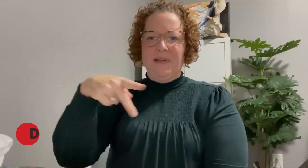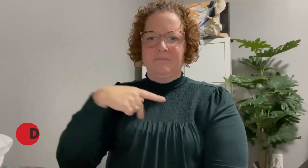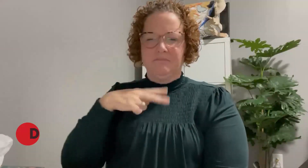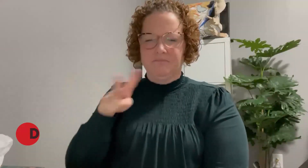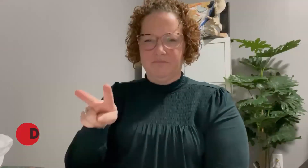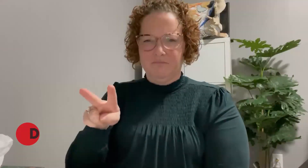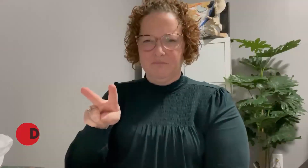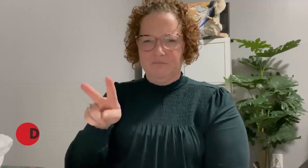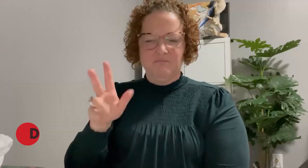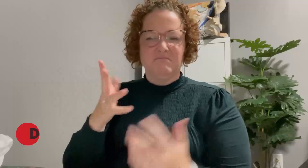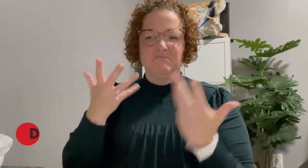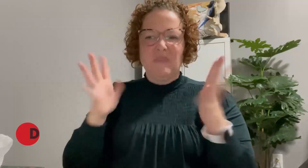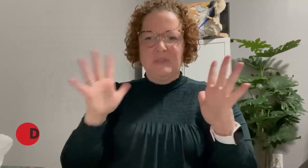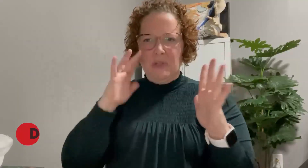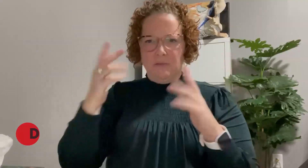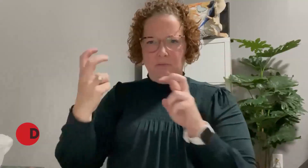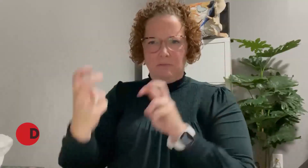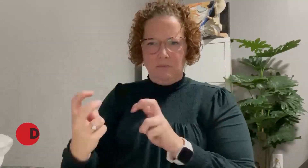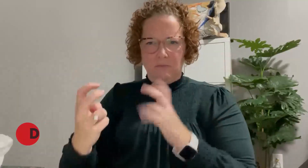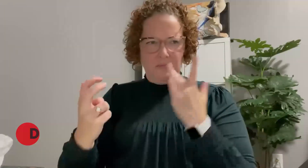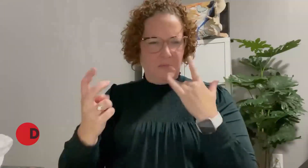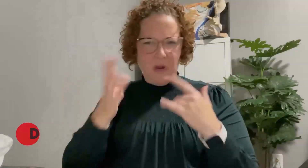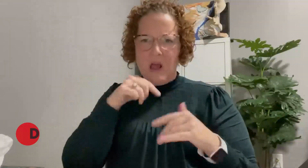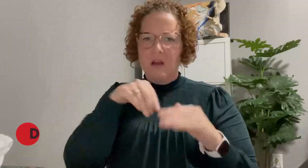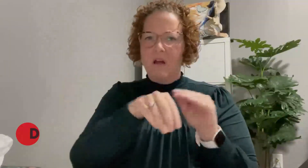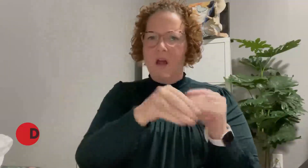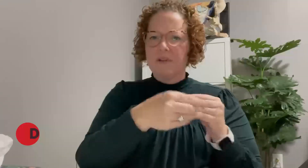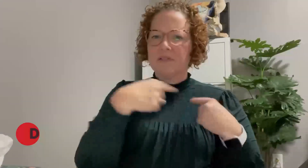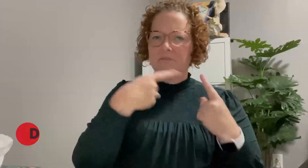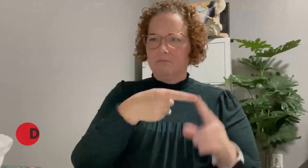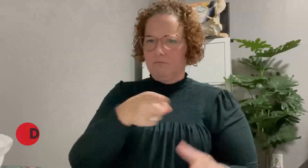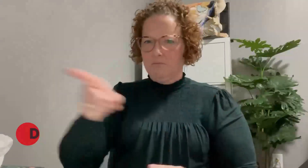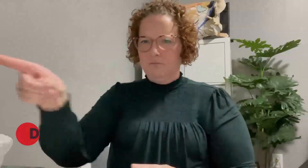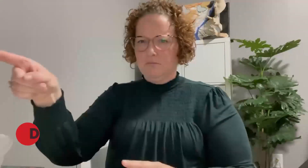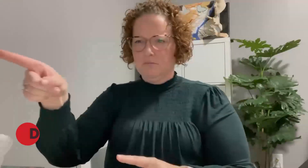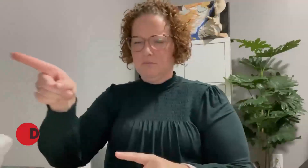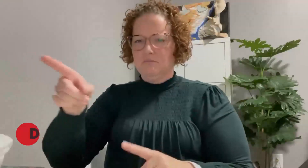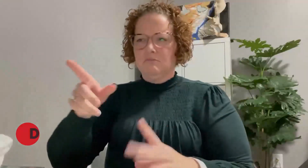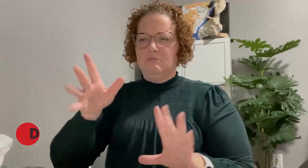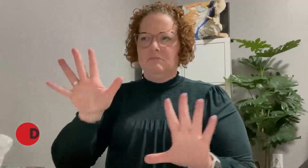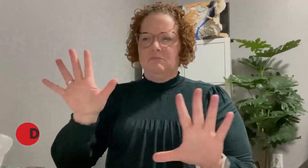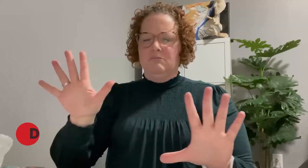That's when I knew something was wrong; why didn't they call me into their office? Why is the appointment at a different location?